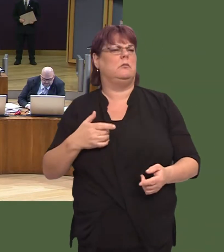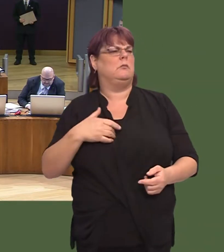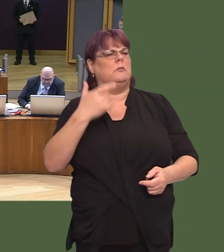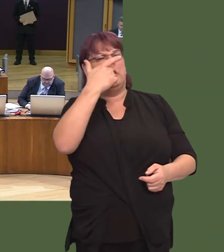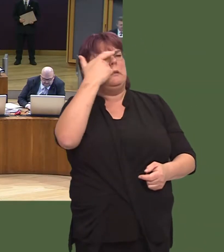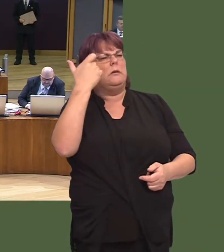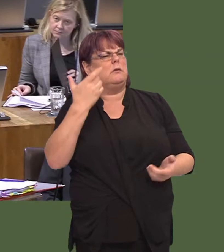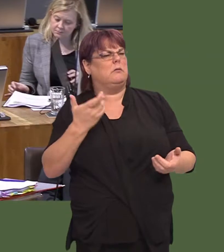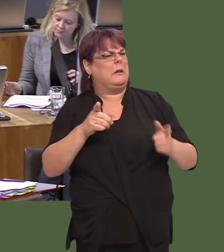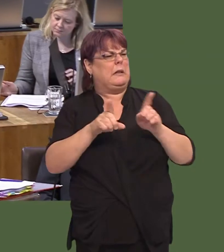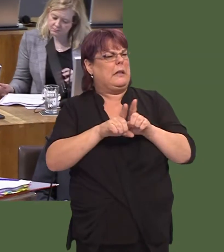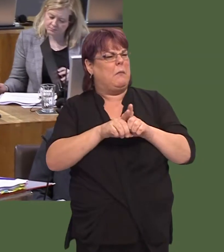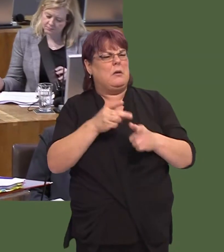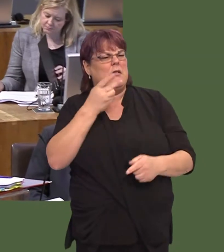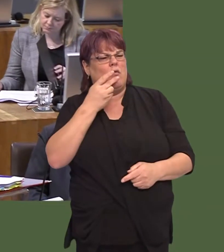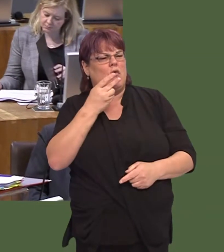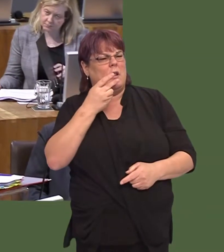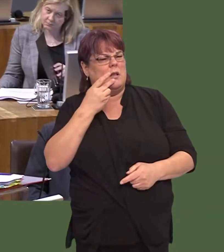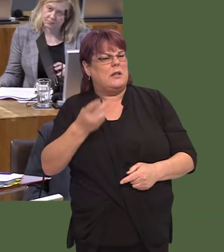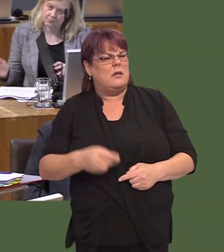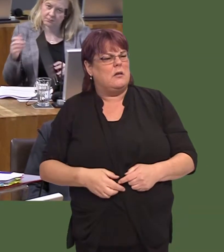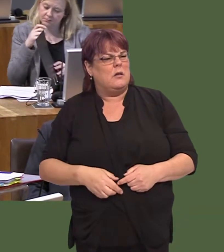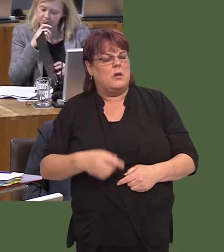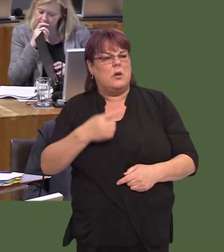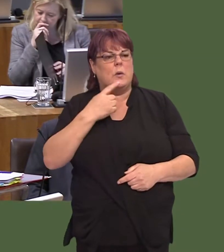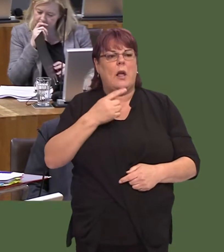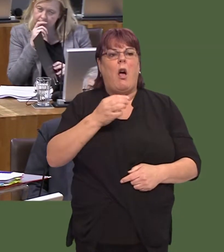He could stand up and he could say, ëWell, it penalises the occasional smoker, and so